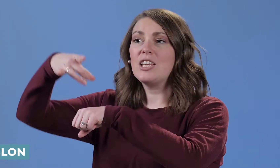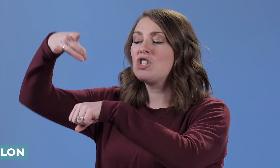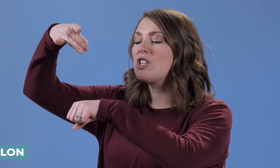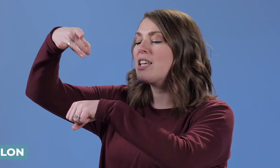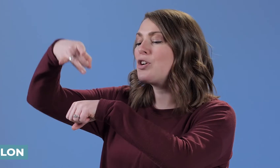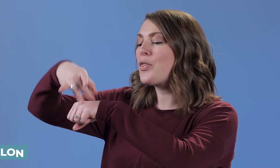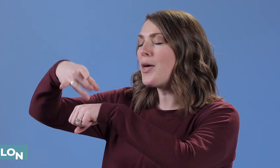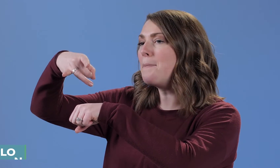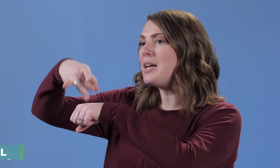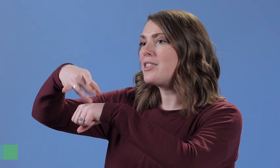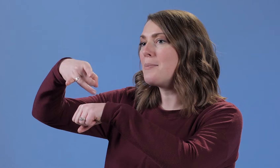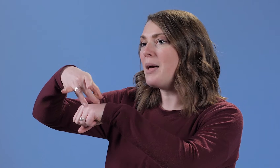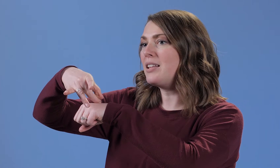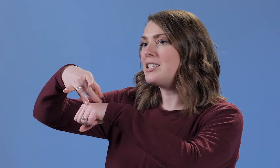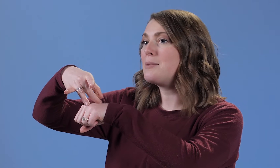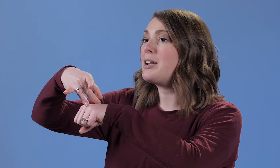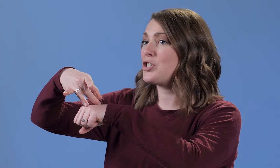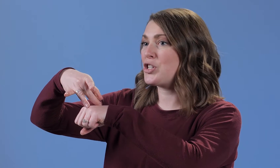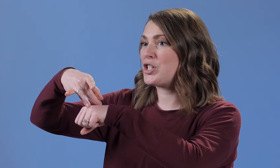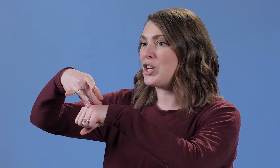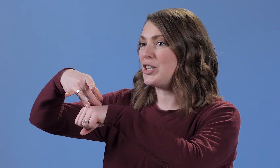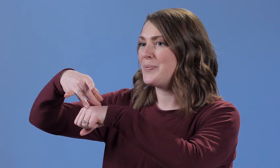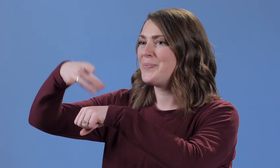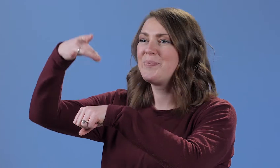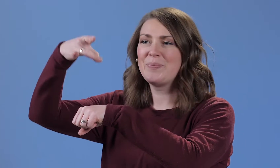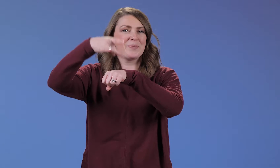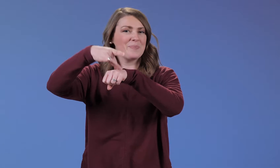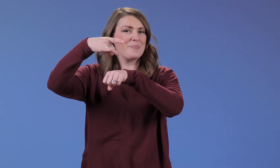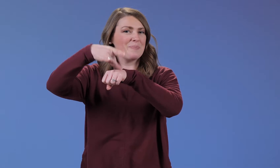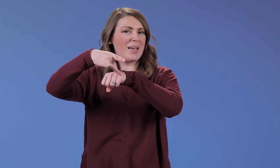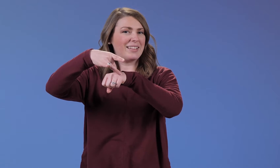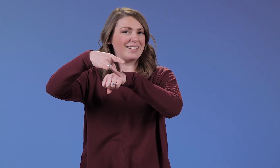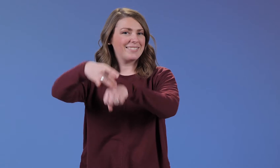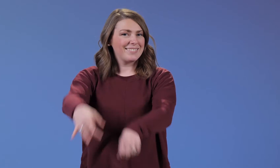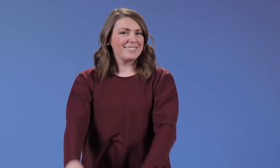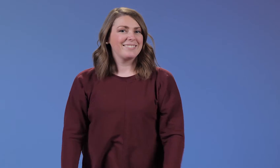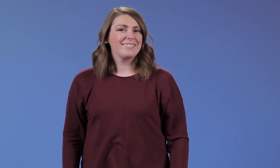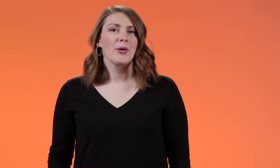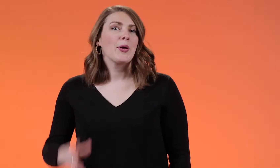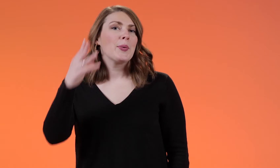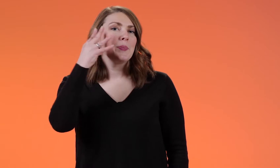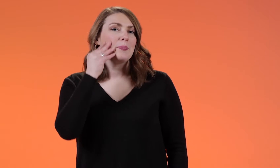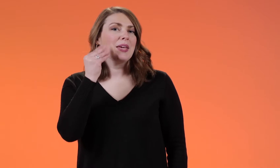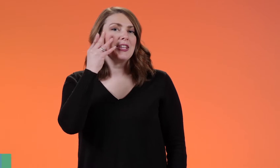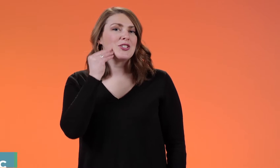It's just like you're thumping the melon to make sure it's good. MELON PEACH